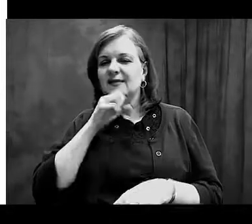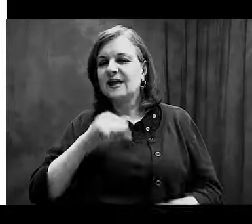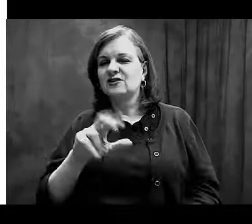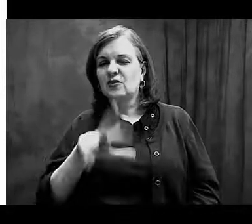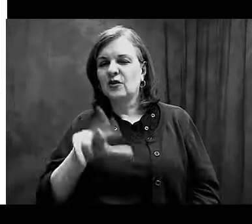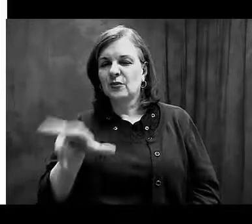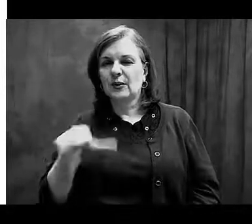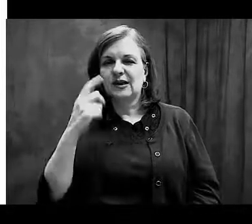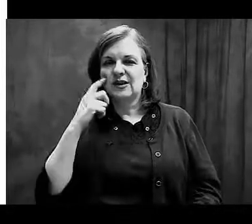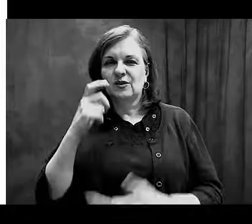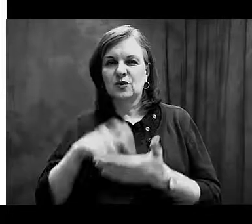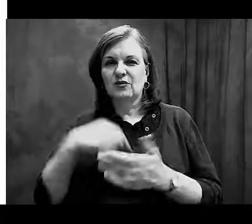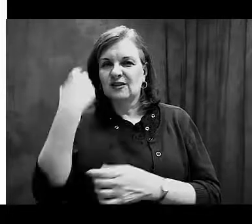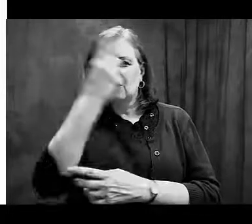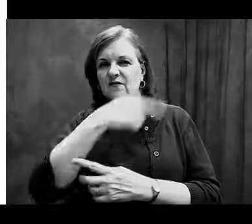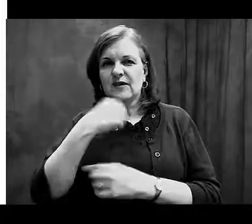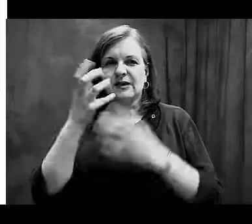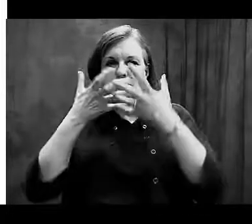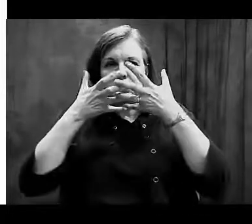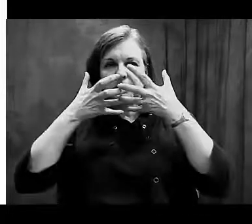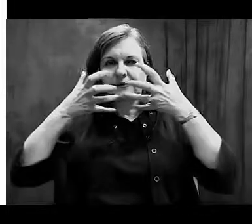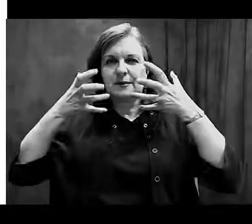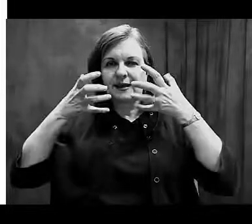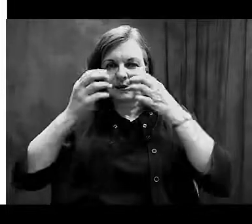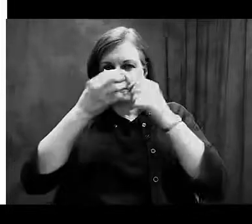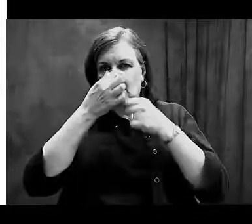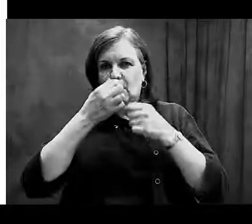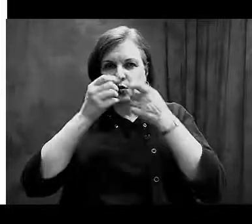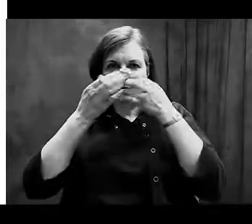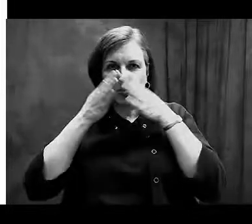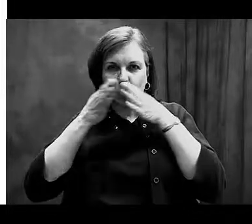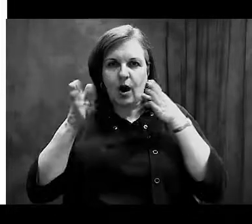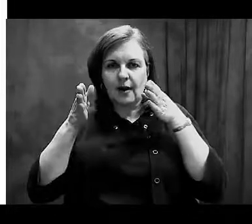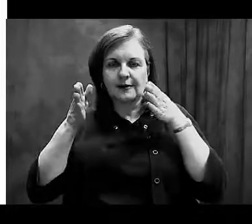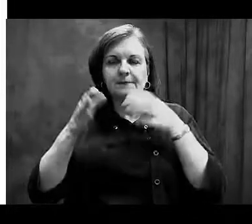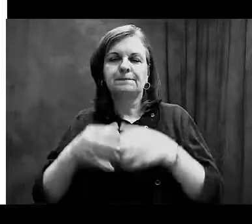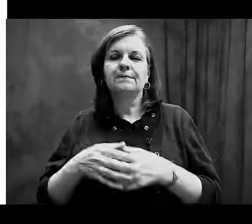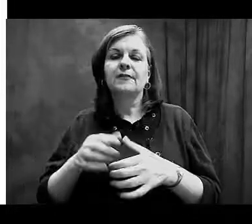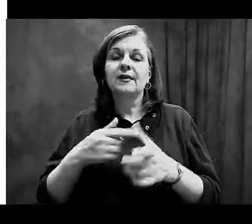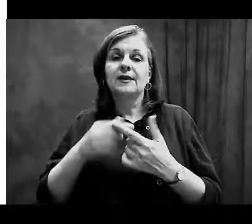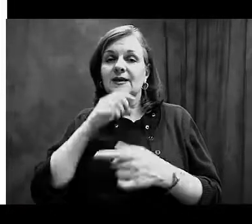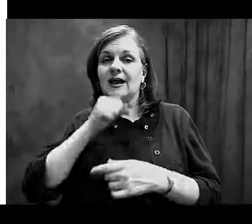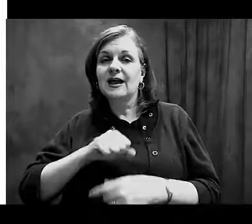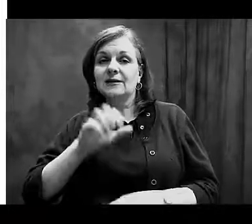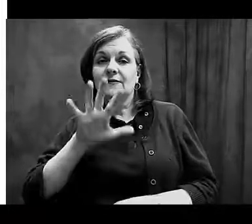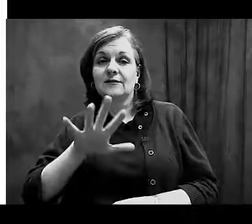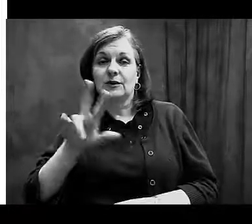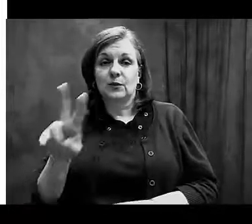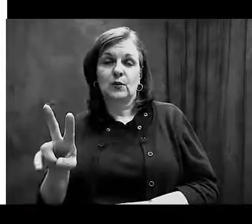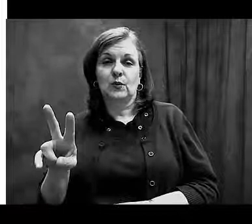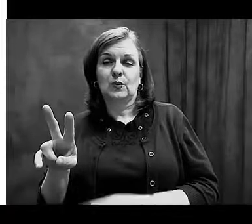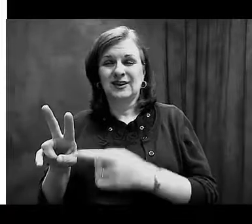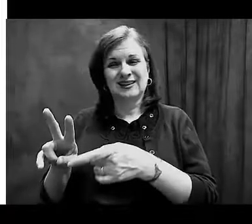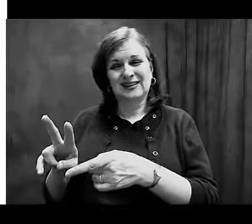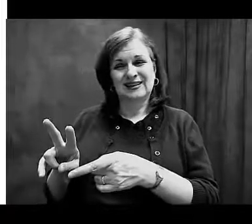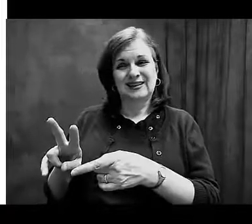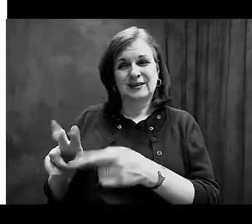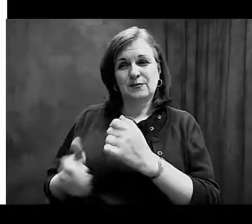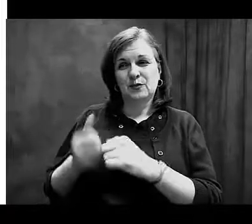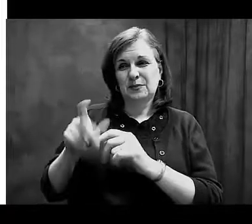that by the age of 33 we have expanded facial features the broad nose and by the age of 52